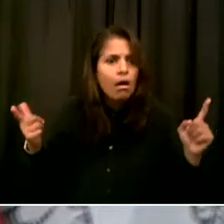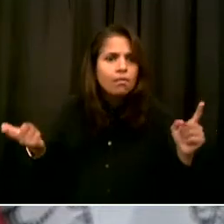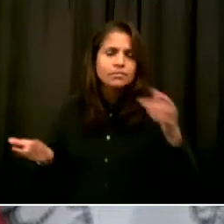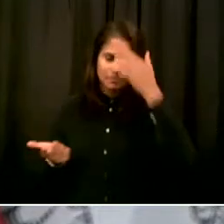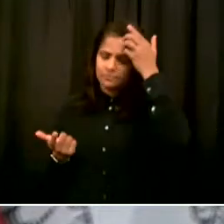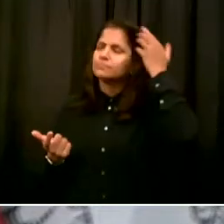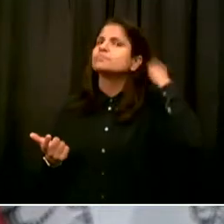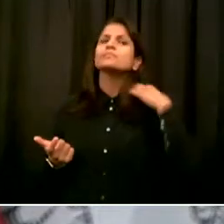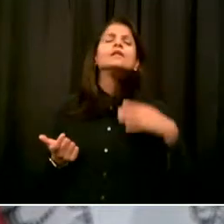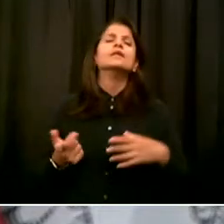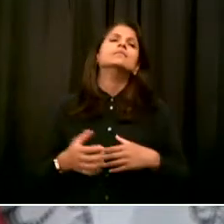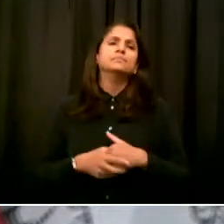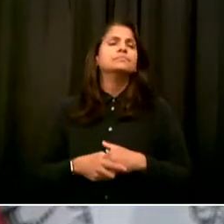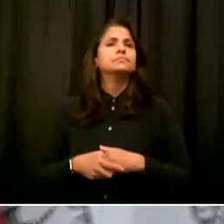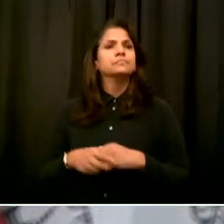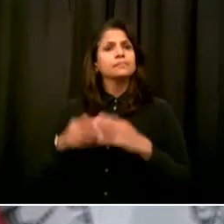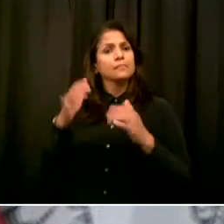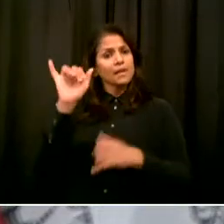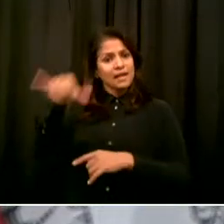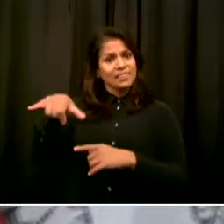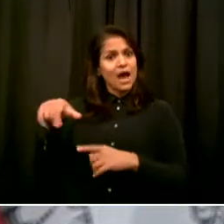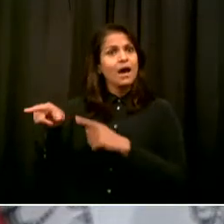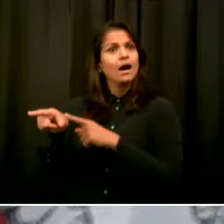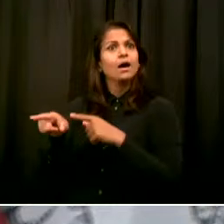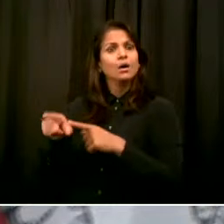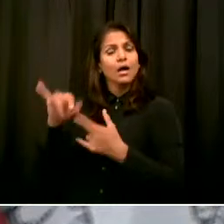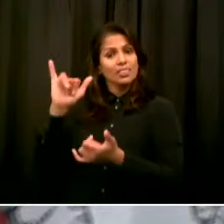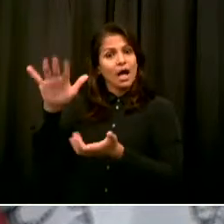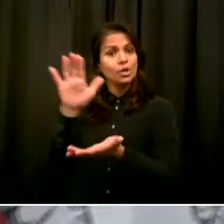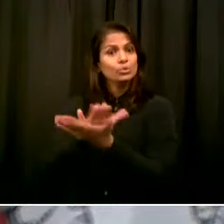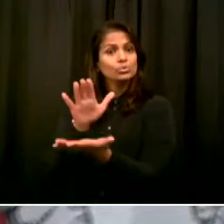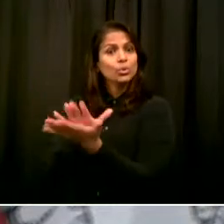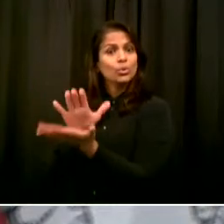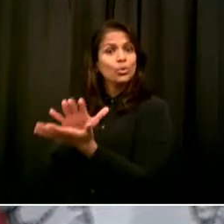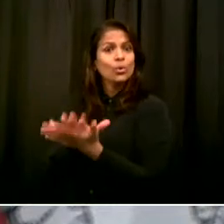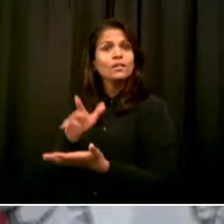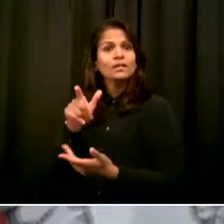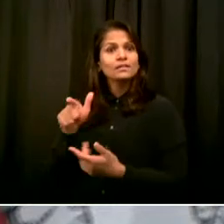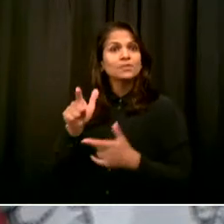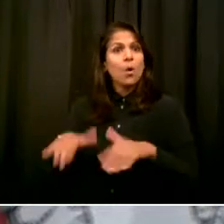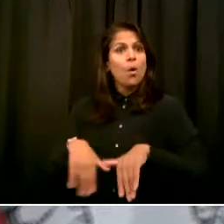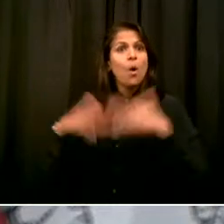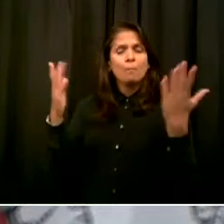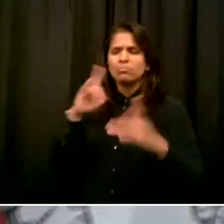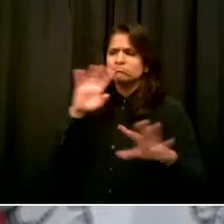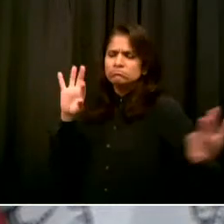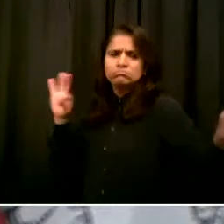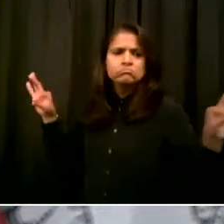TOGETHER AND DOING GREAT AND GETTING TESTED. WE CONTINUE TO SEE A SAFE SITUATION AND OUR